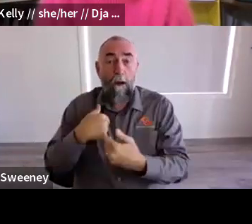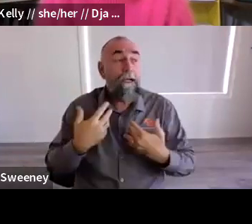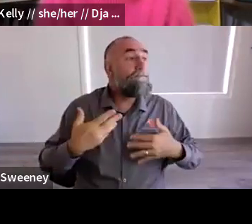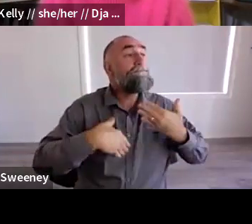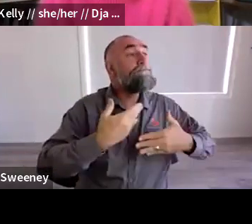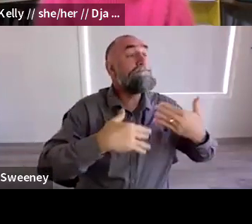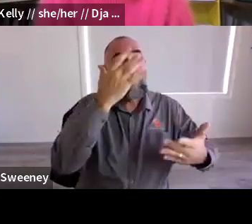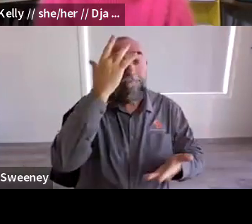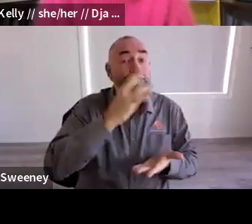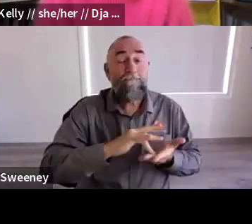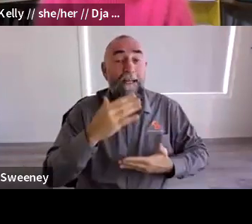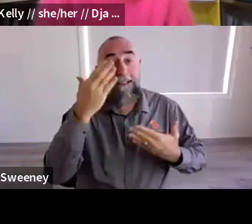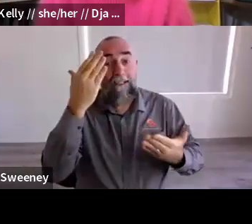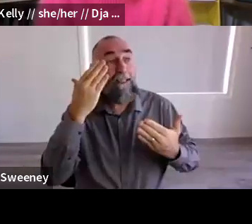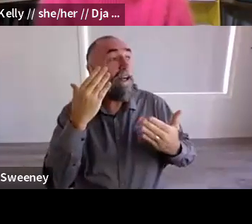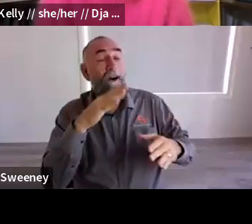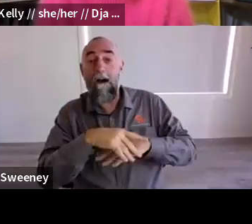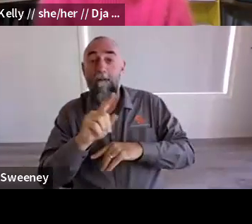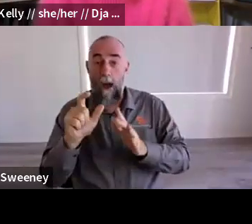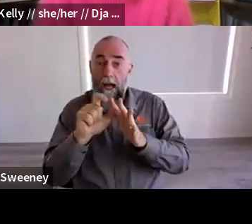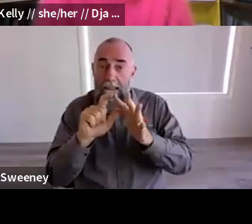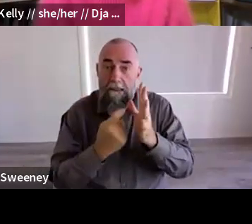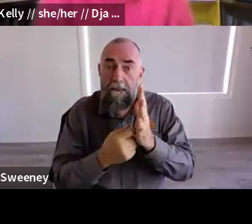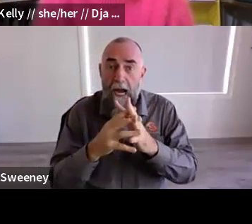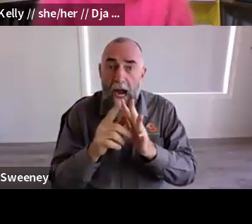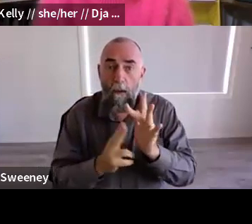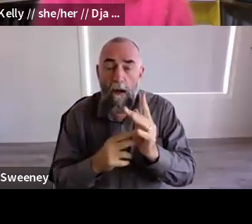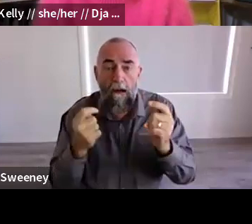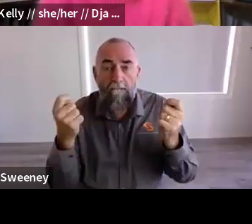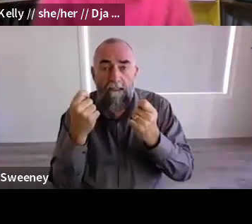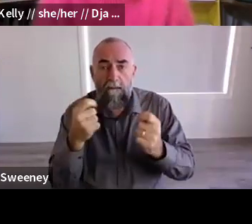letting people know and understand, you know, because we're ignorant to that.